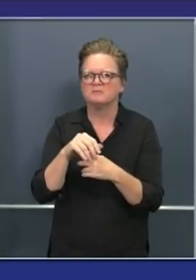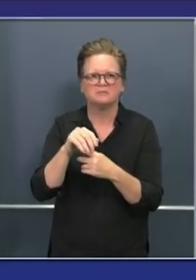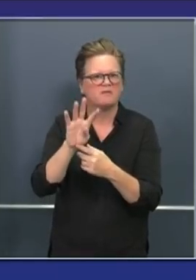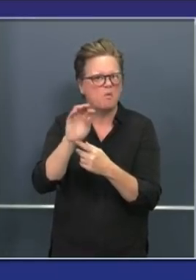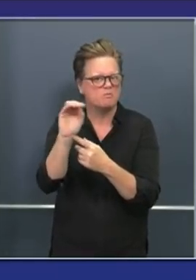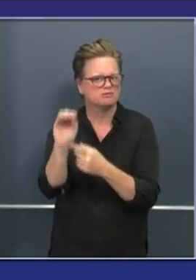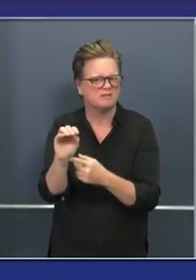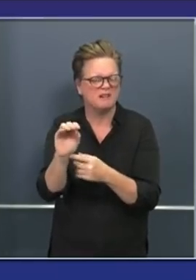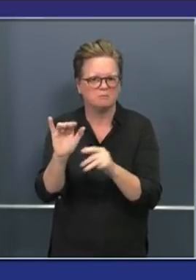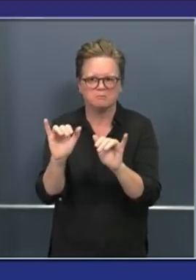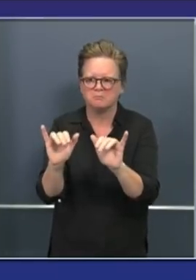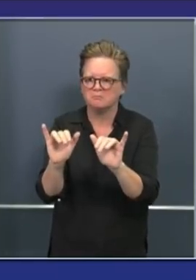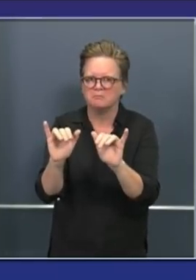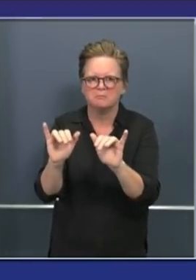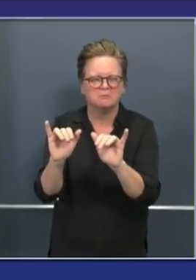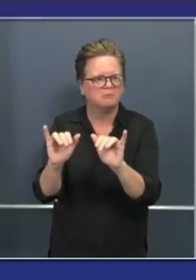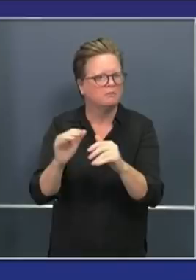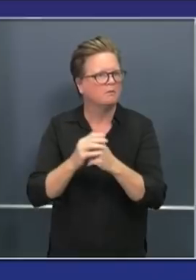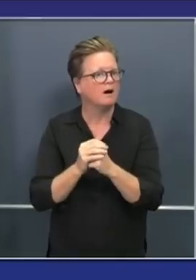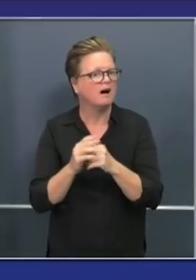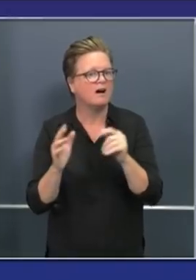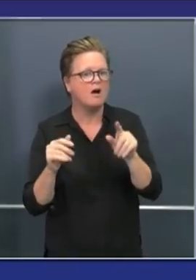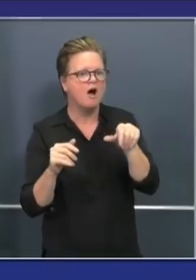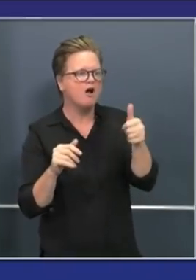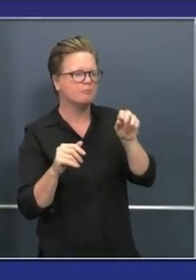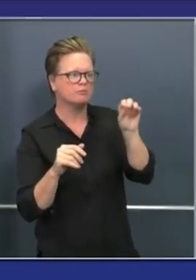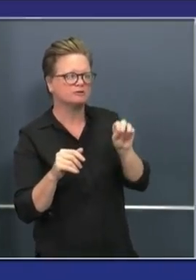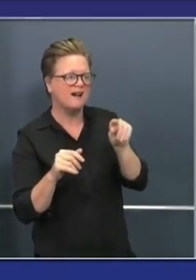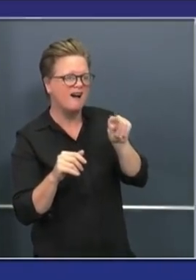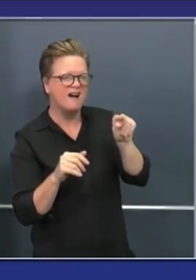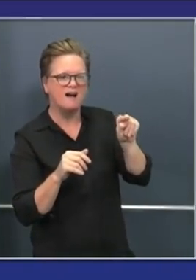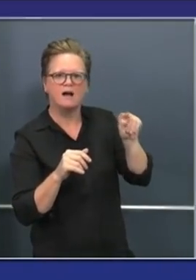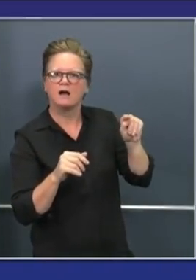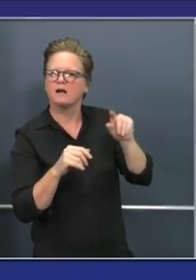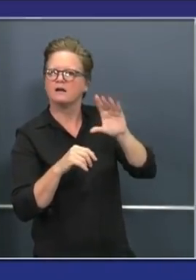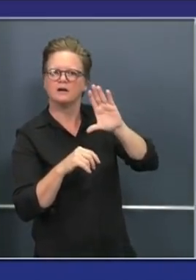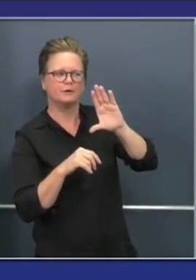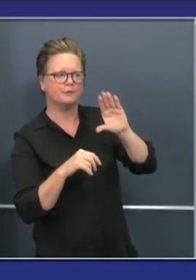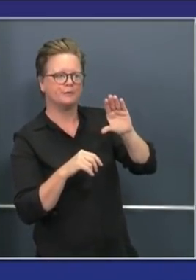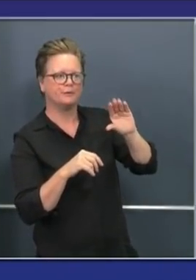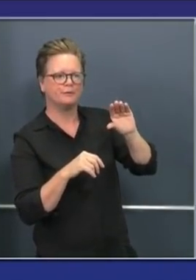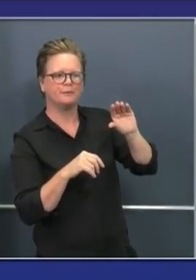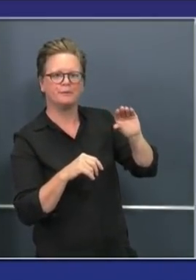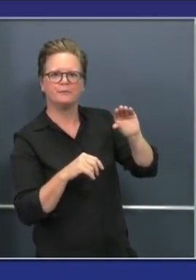INCREASED, YOU SEE TOTAL NUMBER OF POSITIVES INCREASE AS A CONSEQUENCE, BUT THE